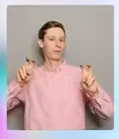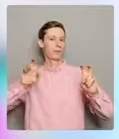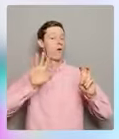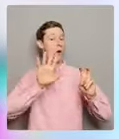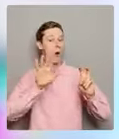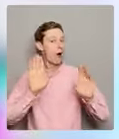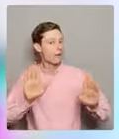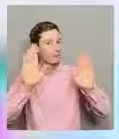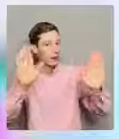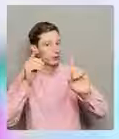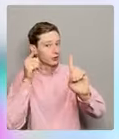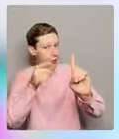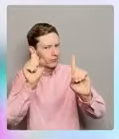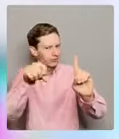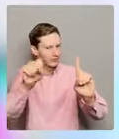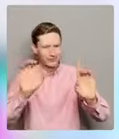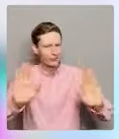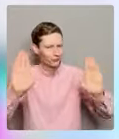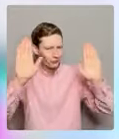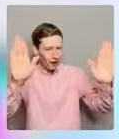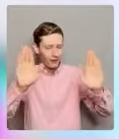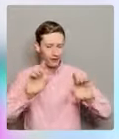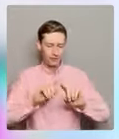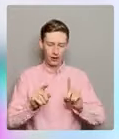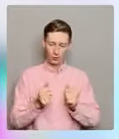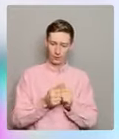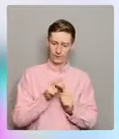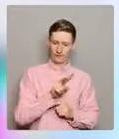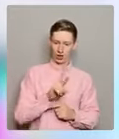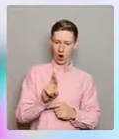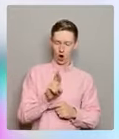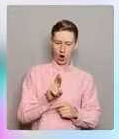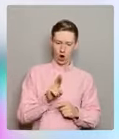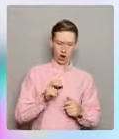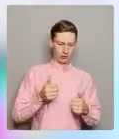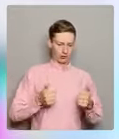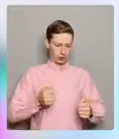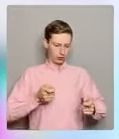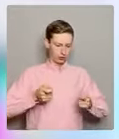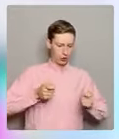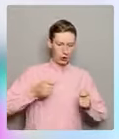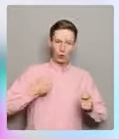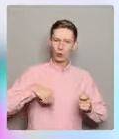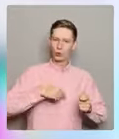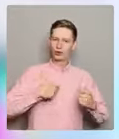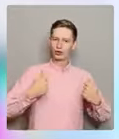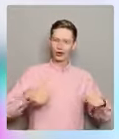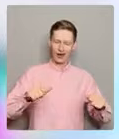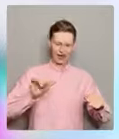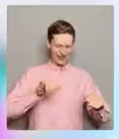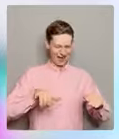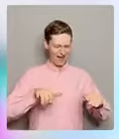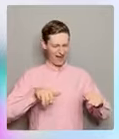And don't get me wrong, that's an amazing goal. When we talk about advancements in VR controls, we've been really dedicated to removing